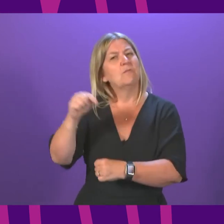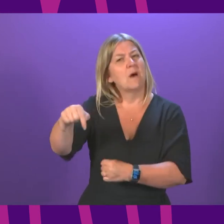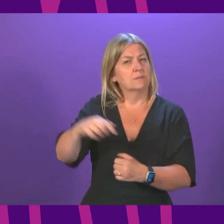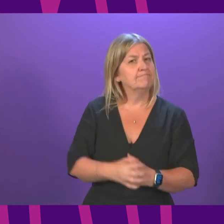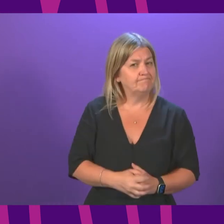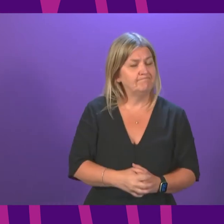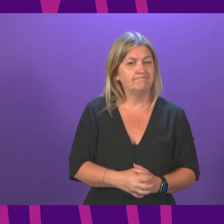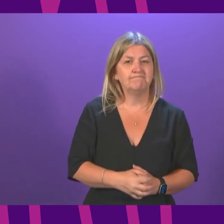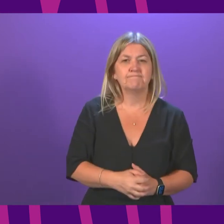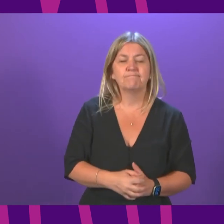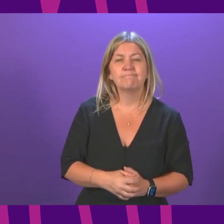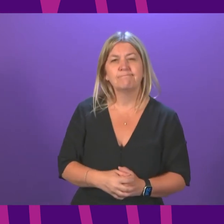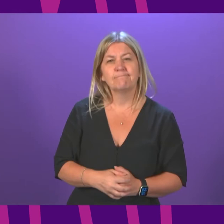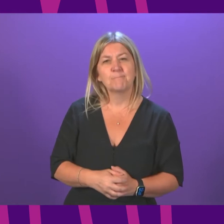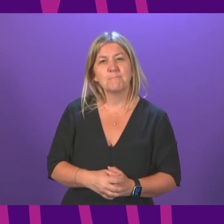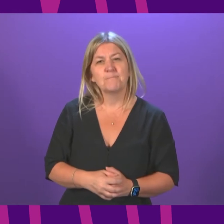discussions today.